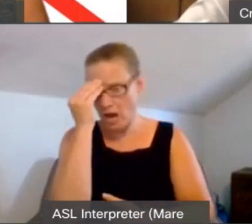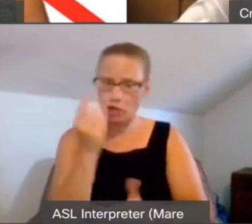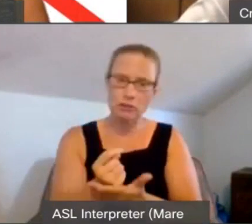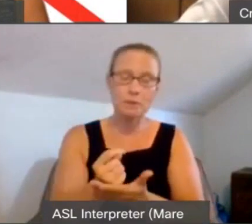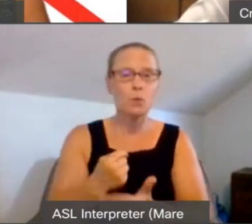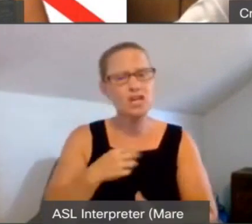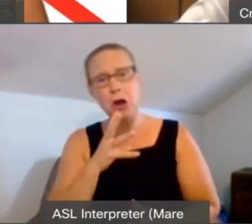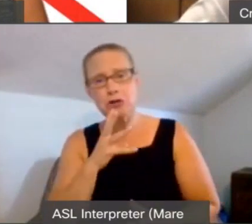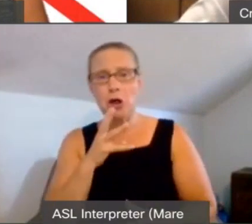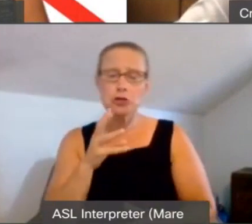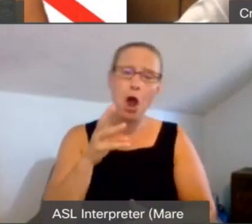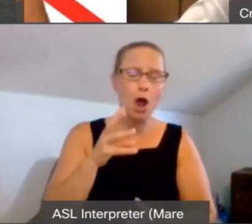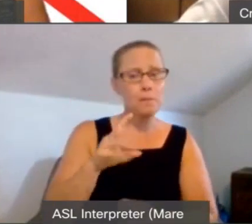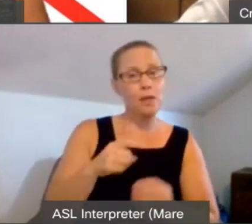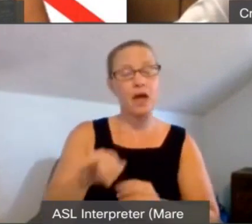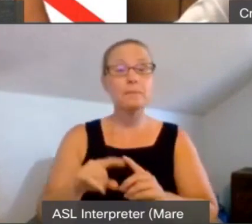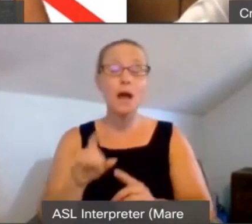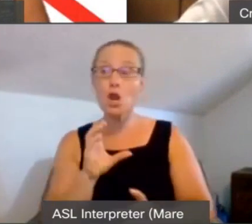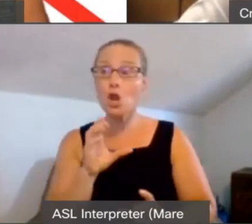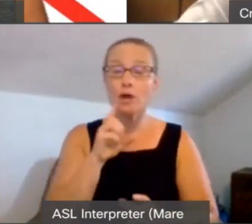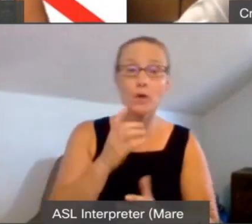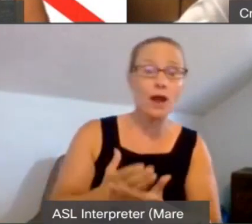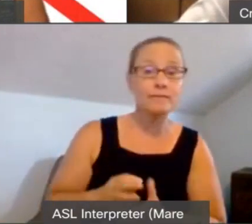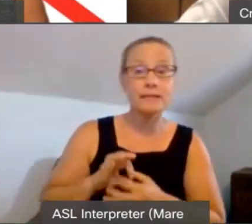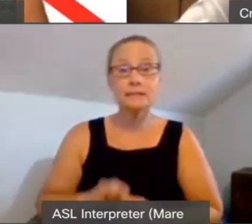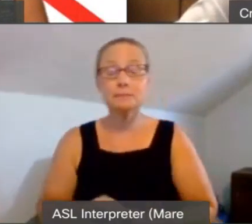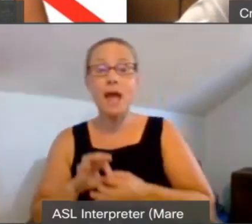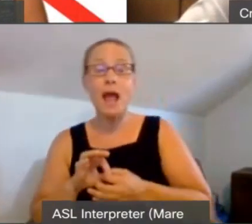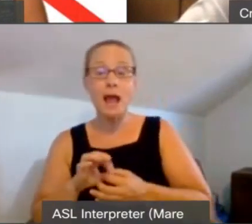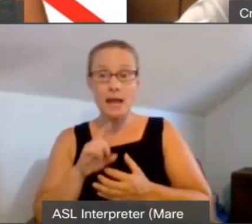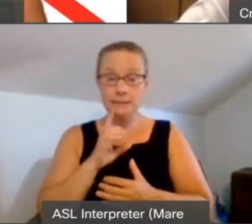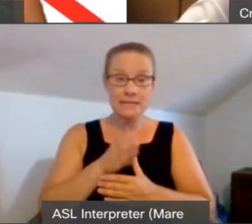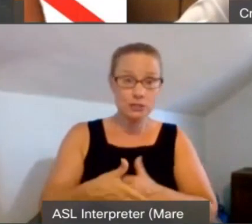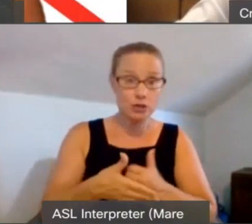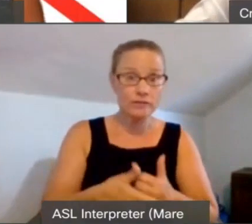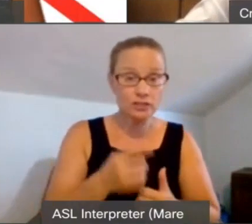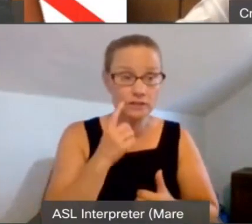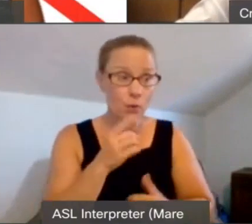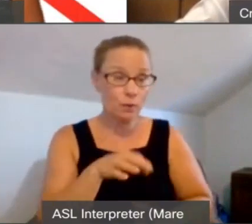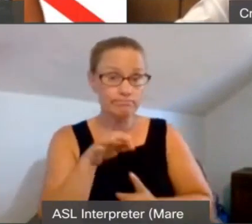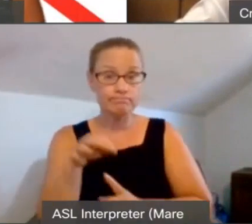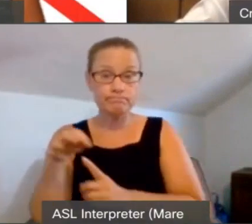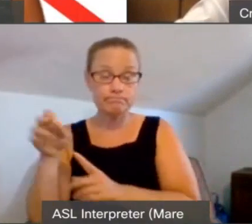and look for evidence-based manualized interventions for these populations you'll be very hard pressed